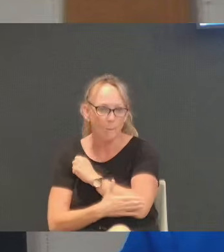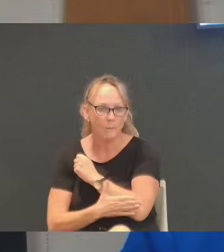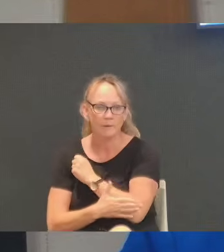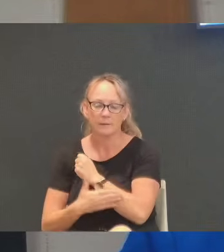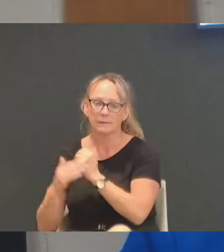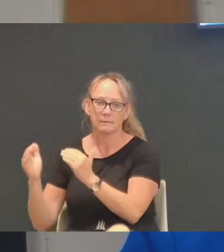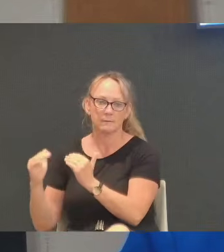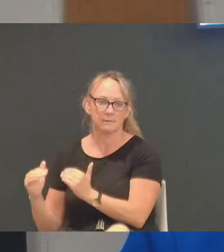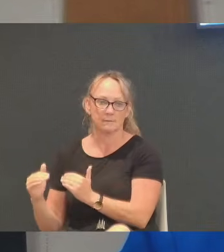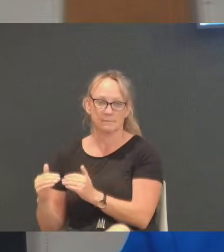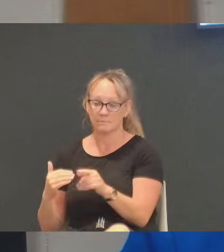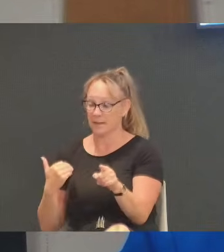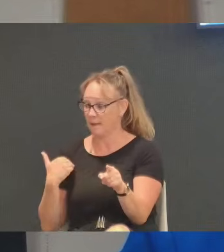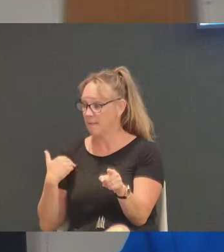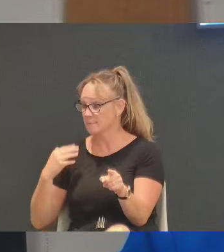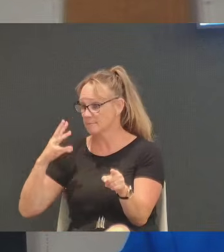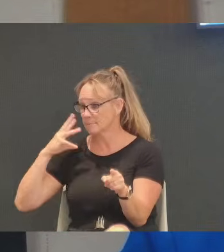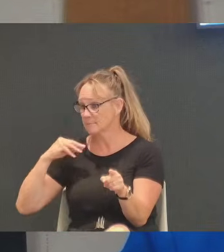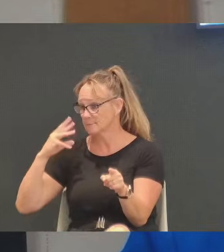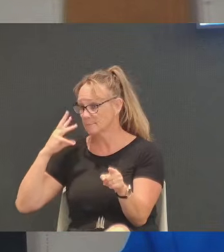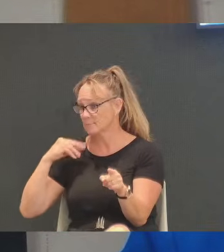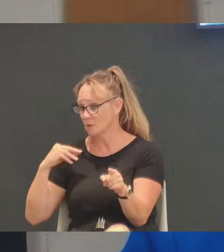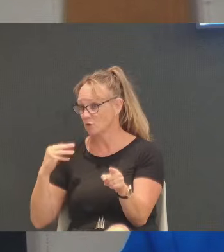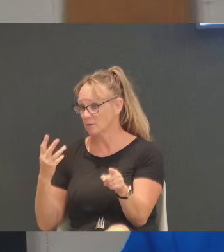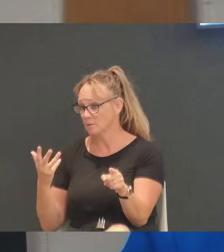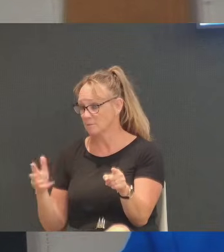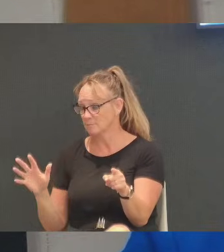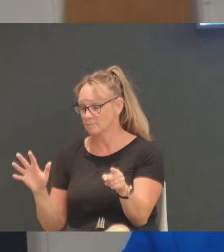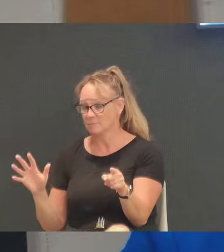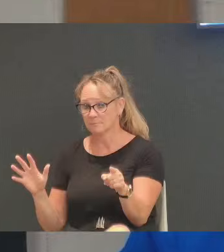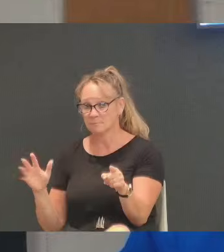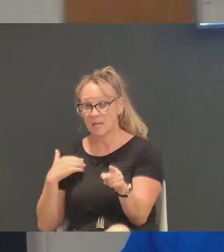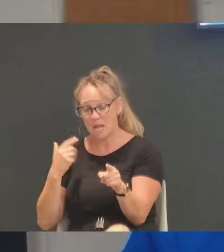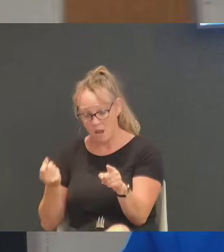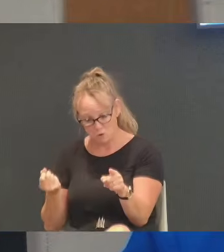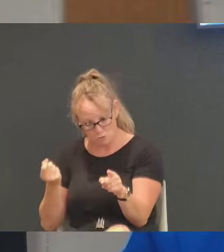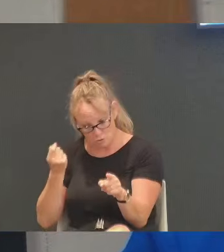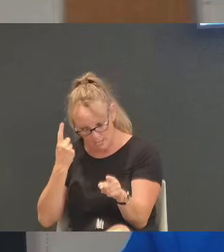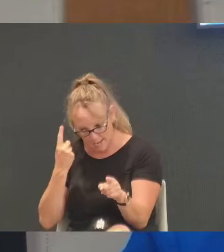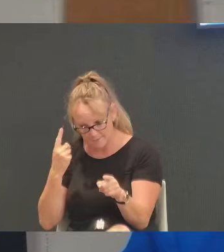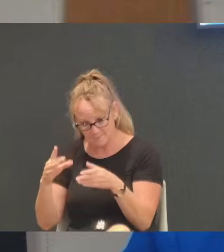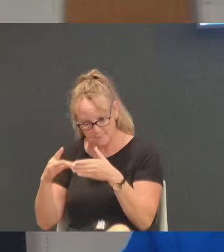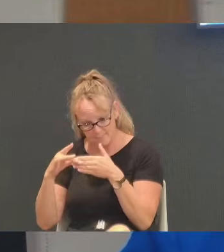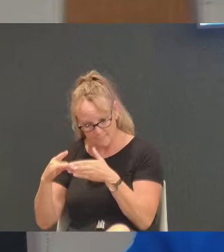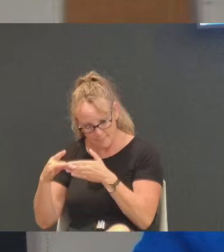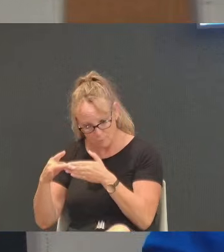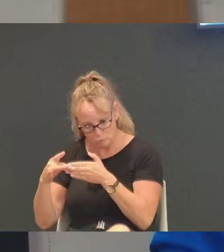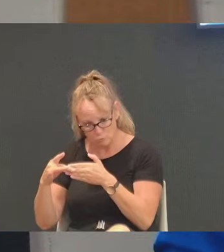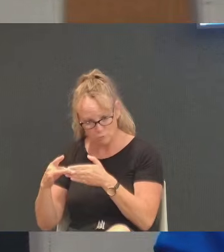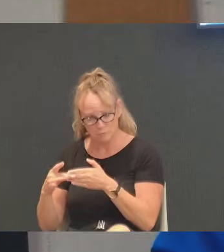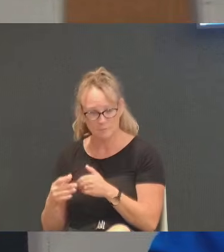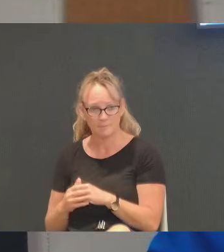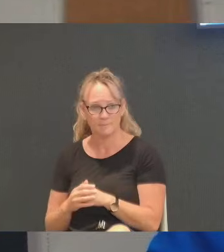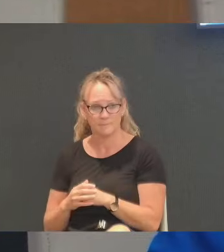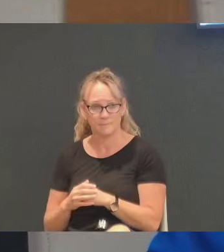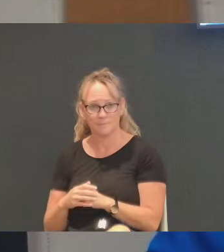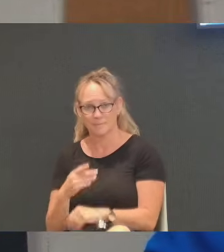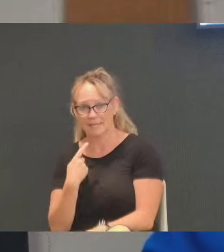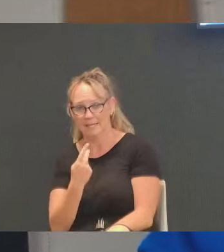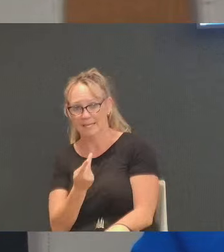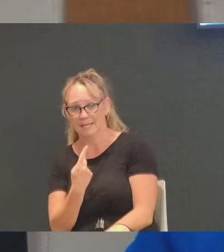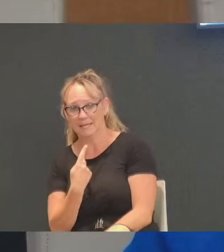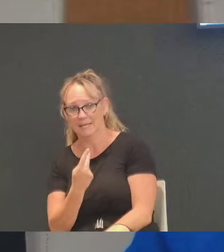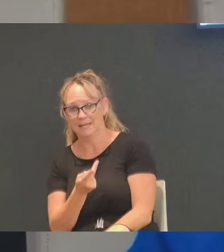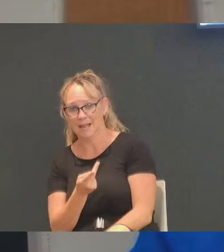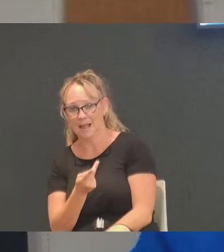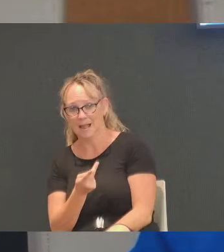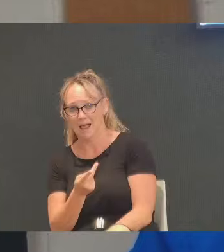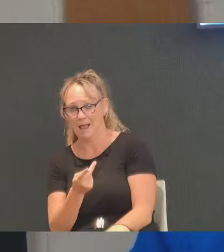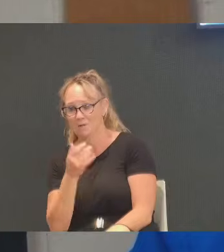the experience and understanding of leadership. He and I had a a call this afternoon before he came